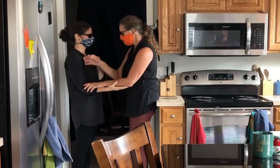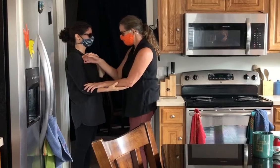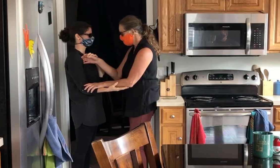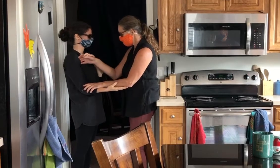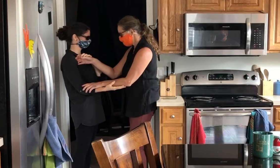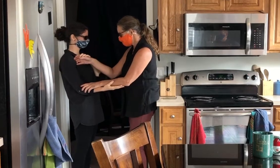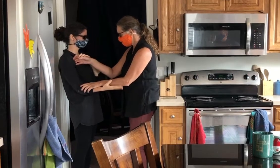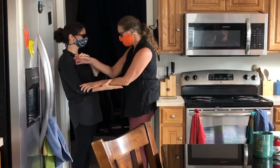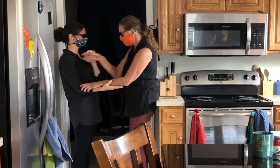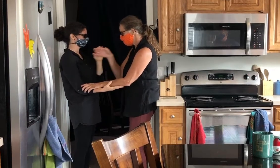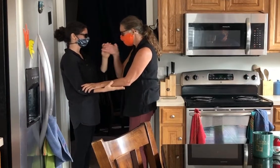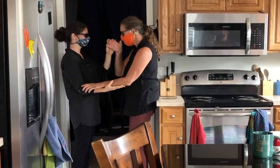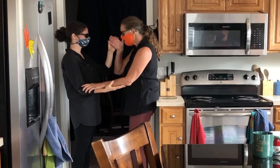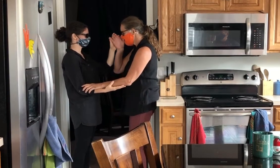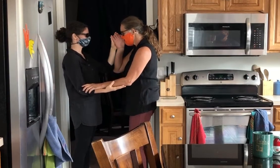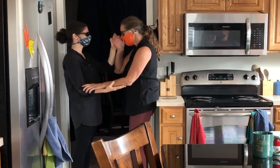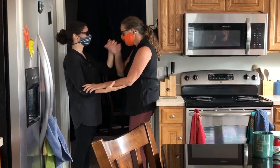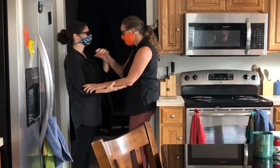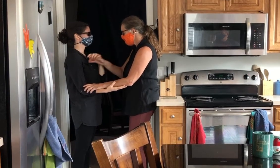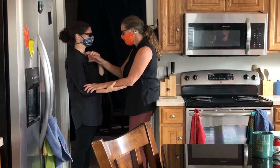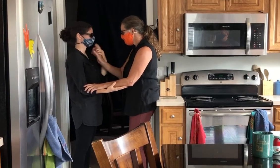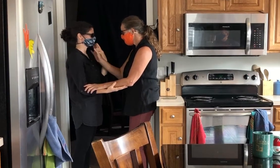So are you ready to get a drink? Let's go.